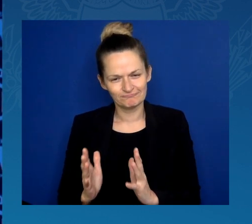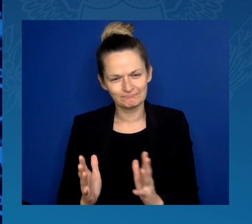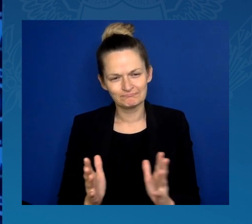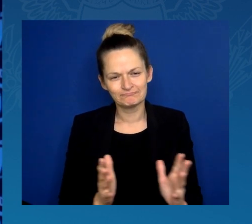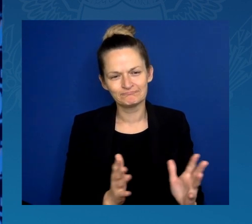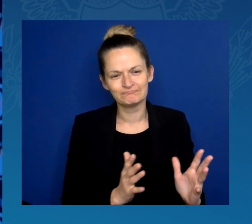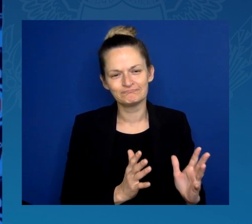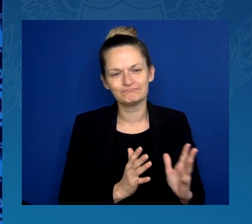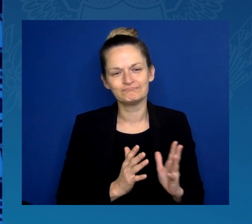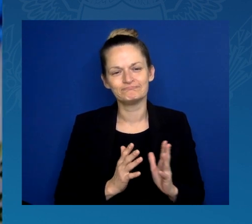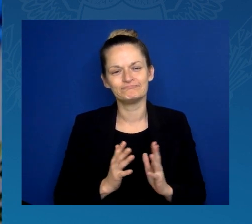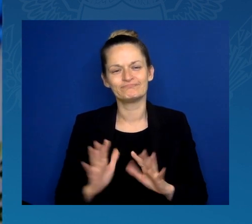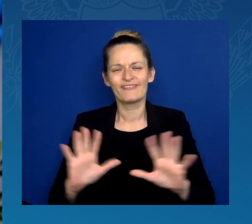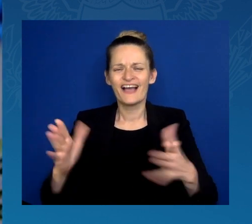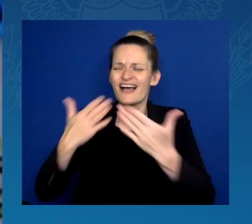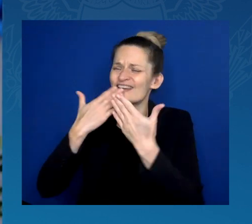The Vice President: Good morning, steelworkers!